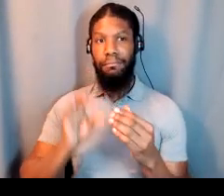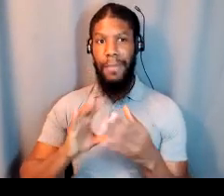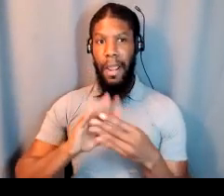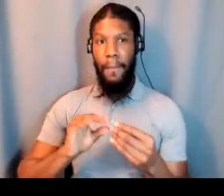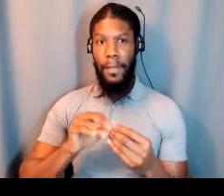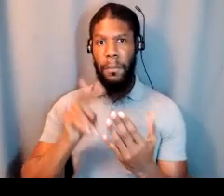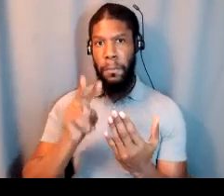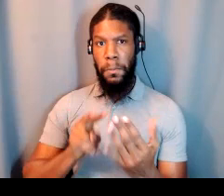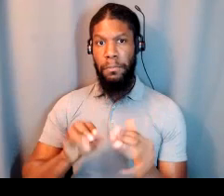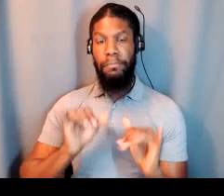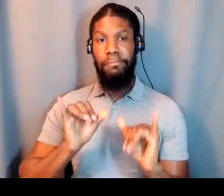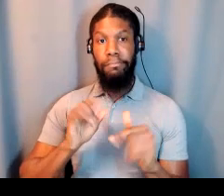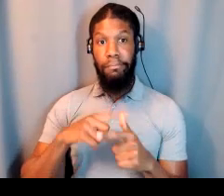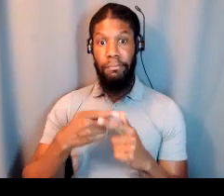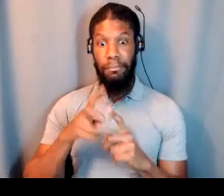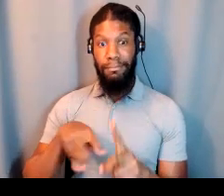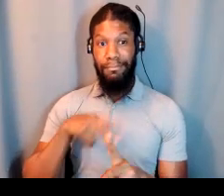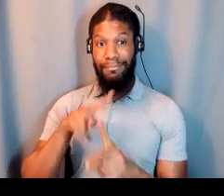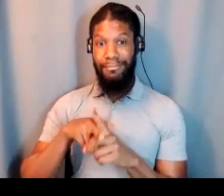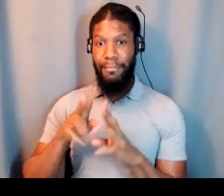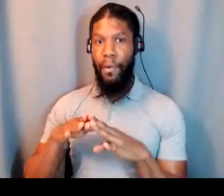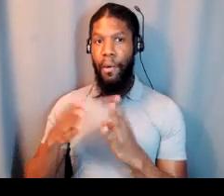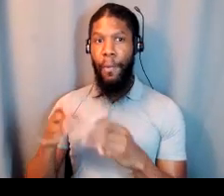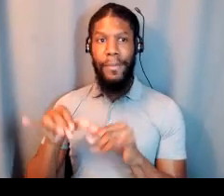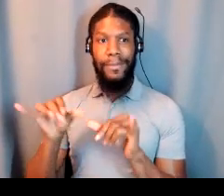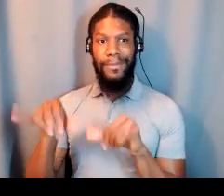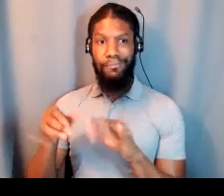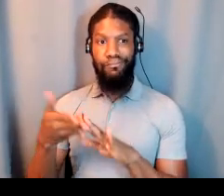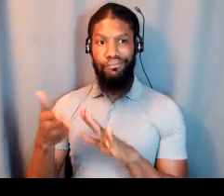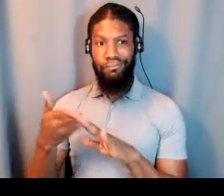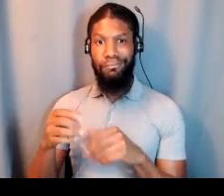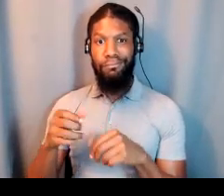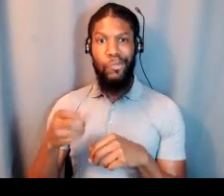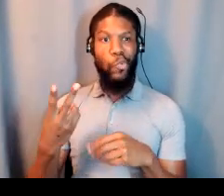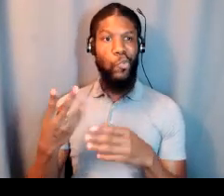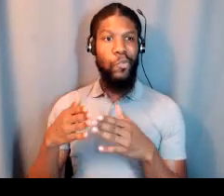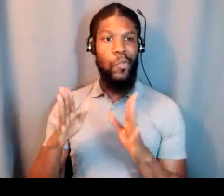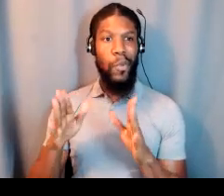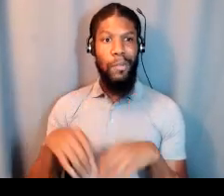with an open coding scheme, beginning with 2 general ones (local and global) and then expanding to about 8 different categories.